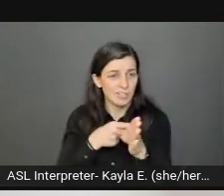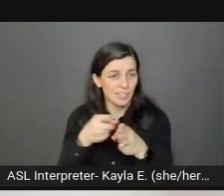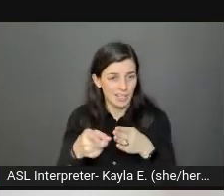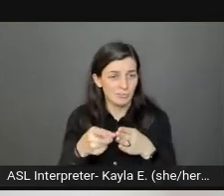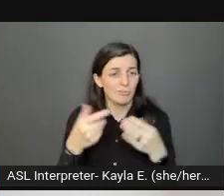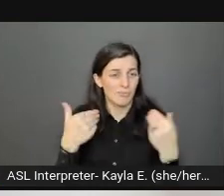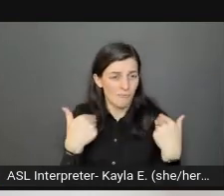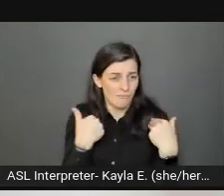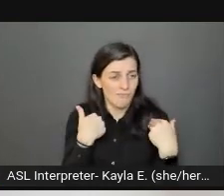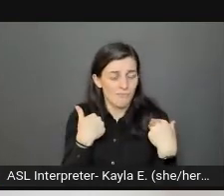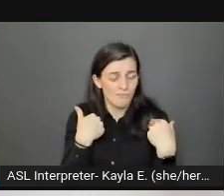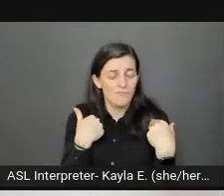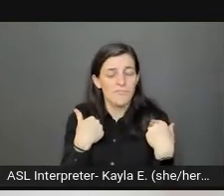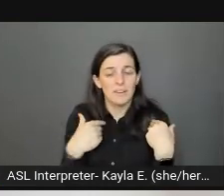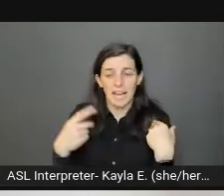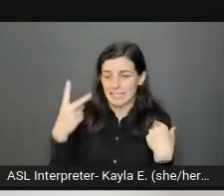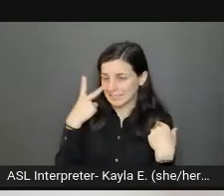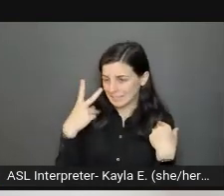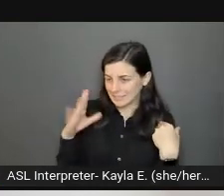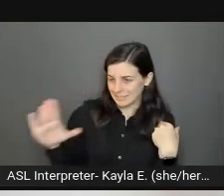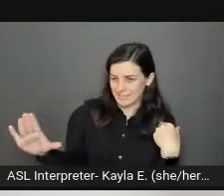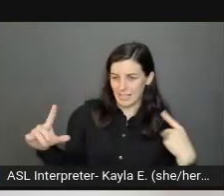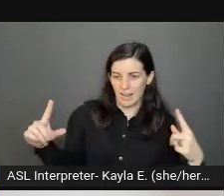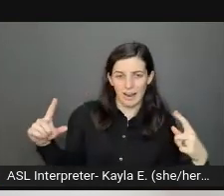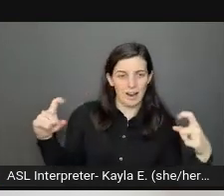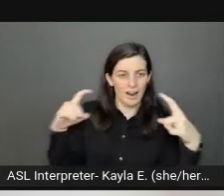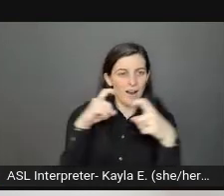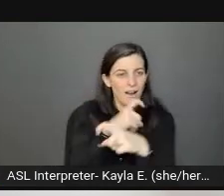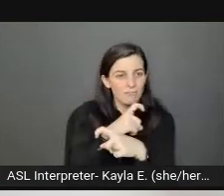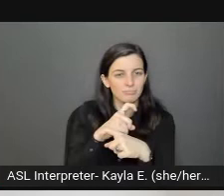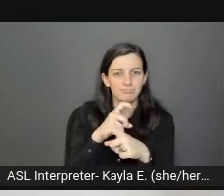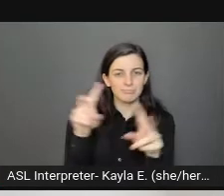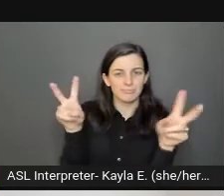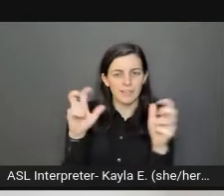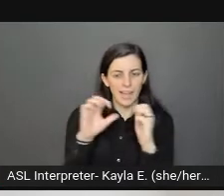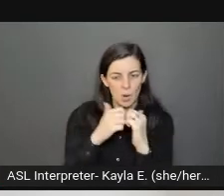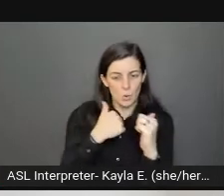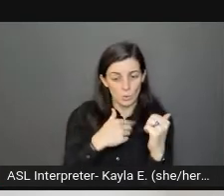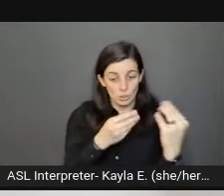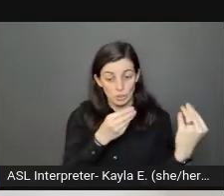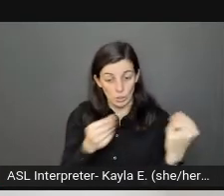of what- the complex issues that we can solve versus issues